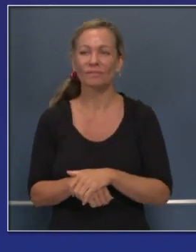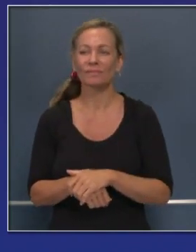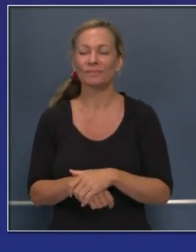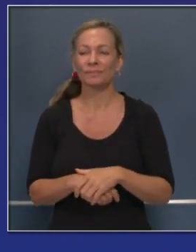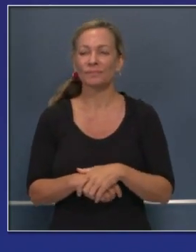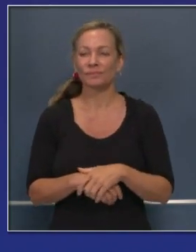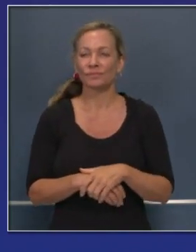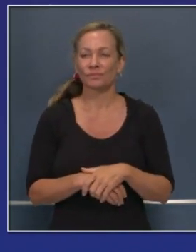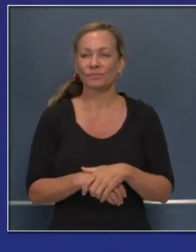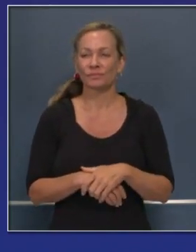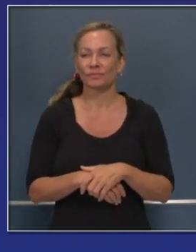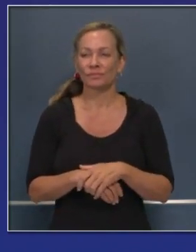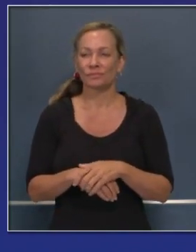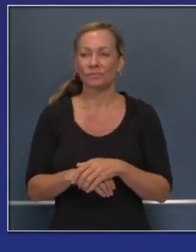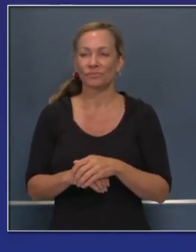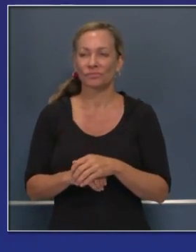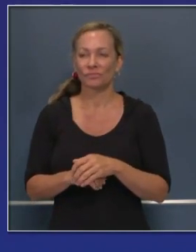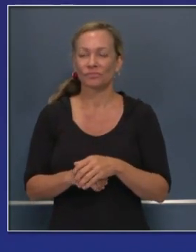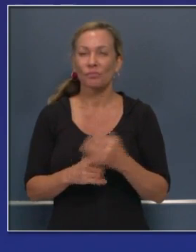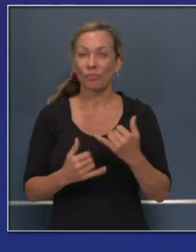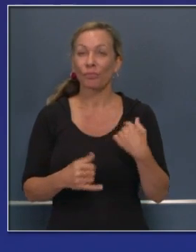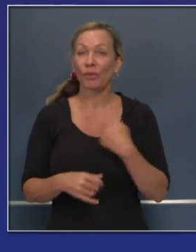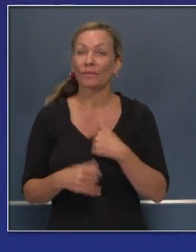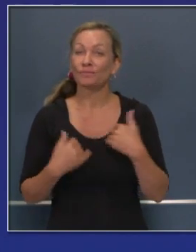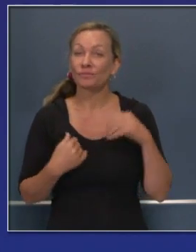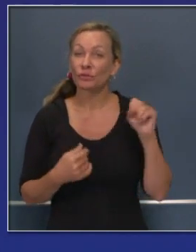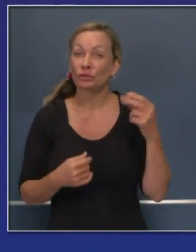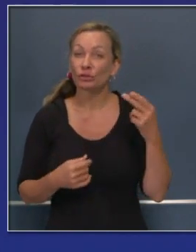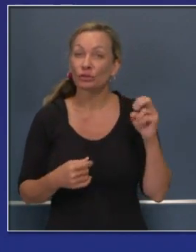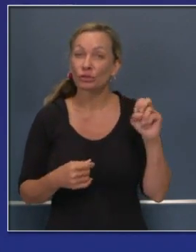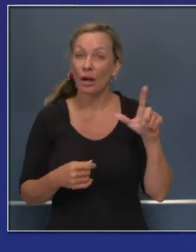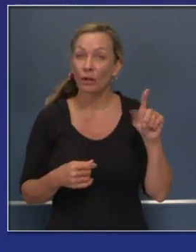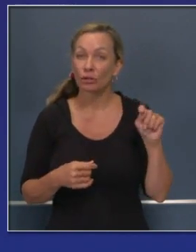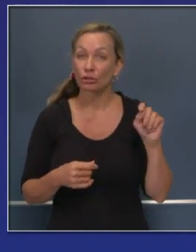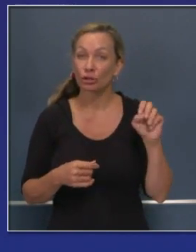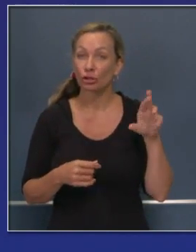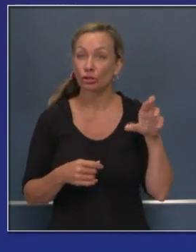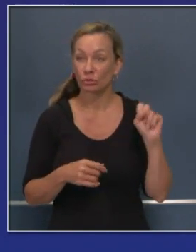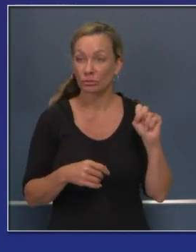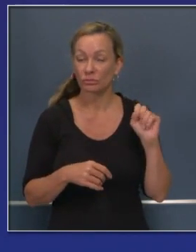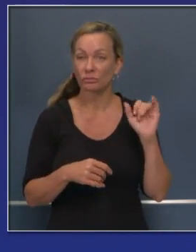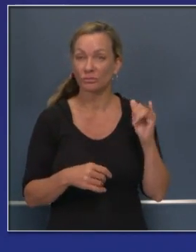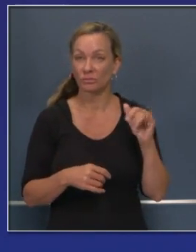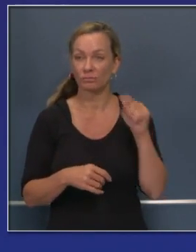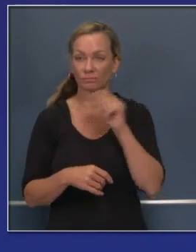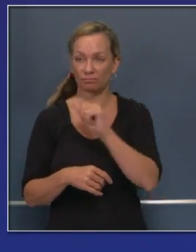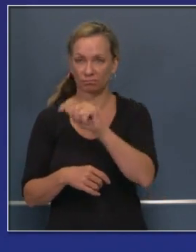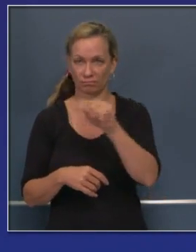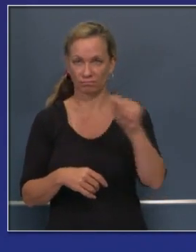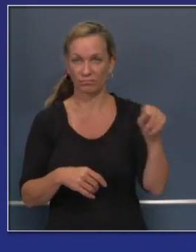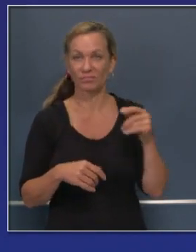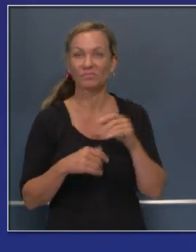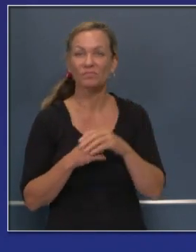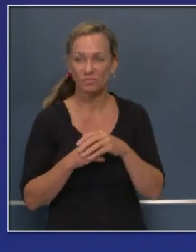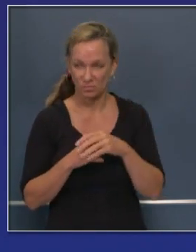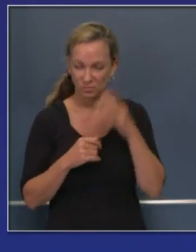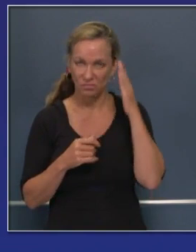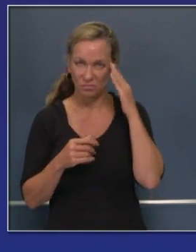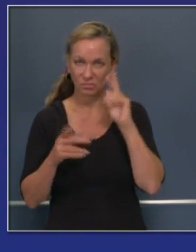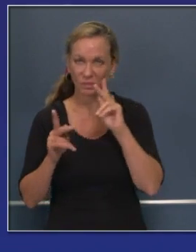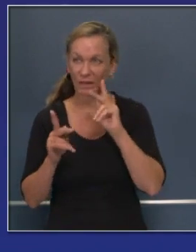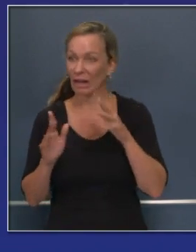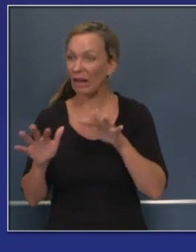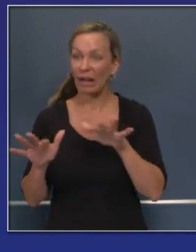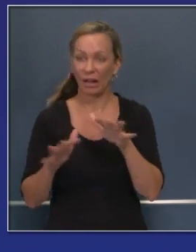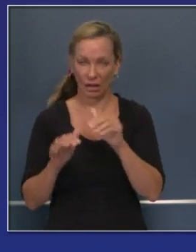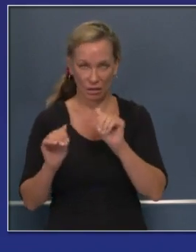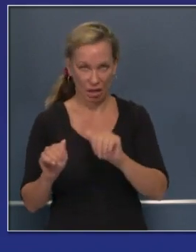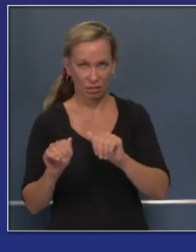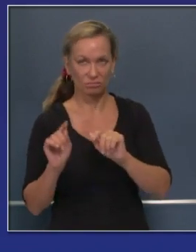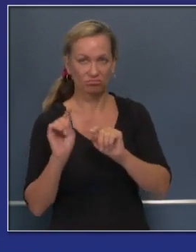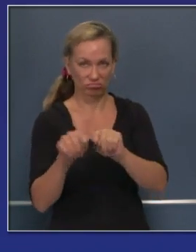BUT WE PUT TOGETHER NEW PROTOCOLS.